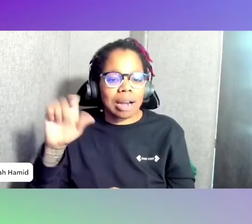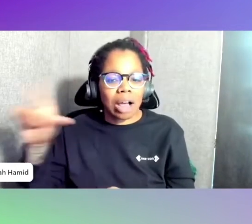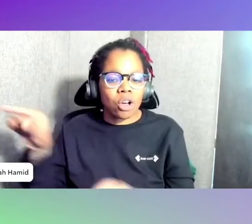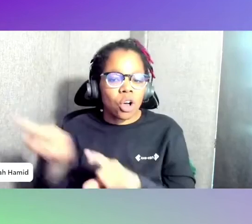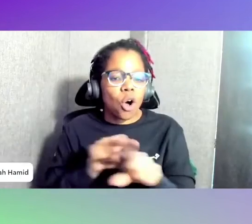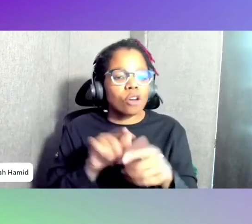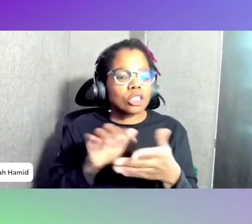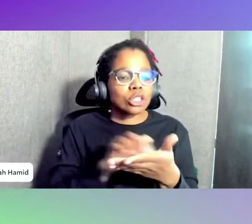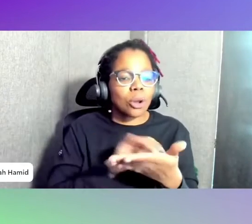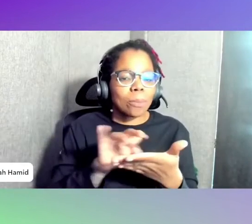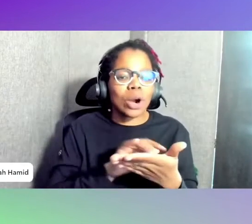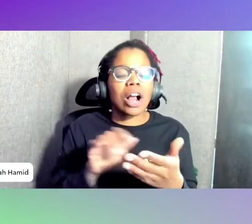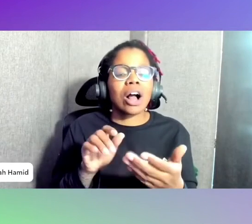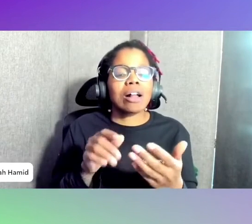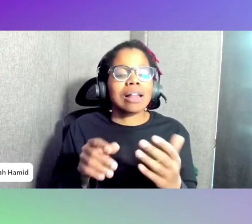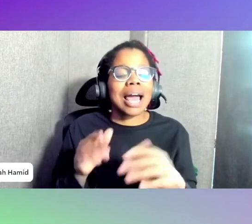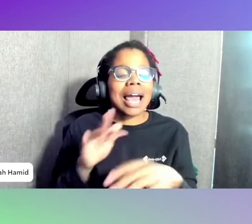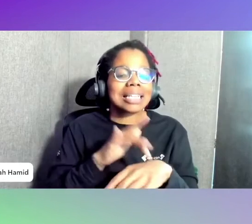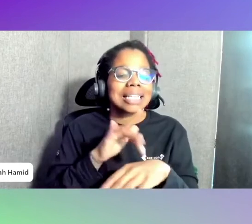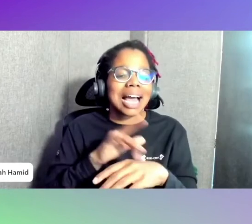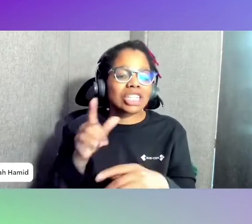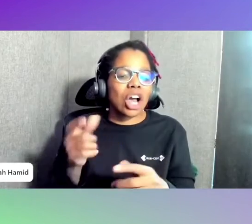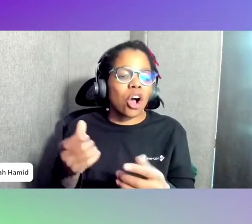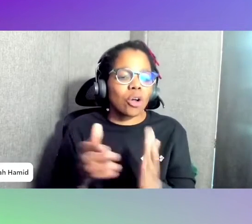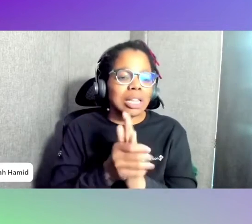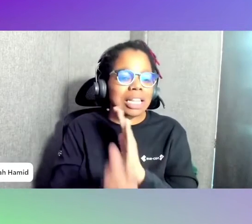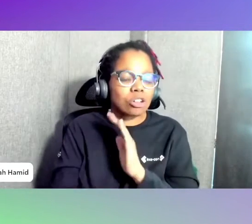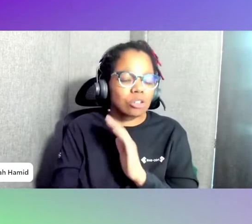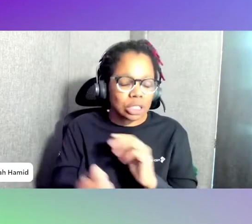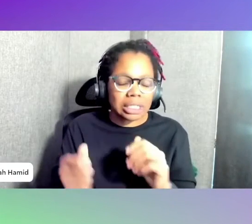for enhancing abilities lab at Cornell, as